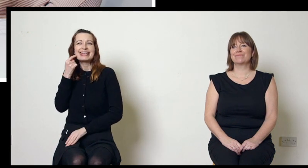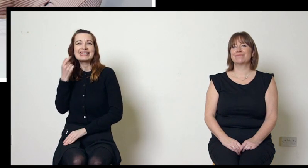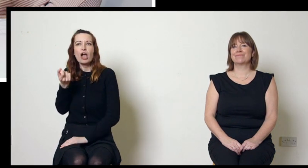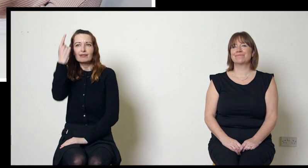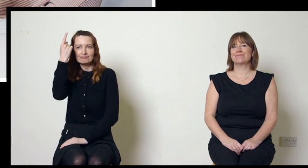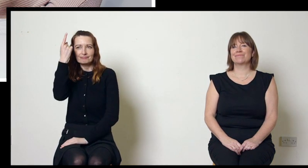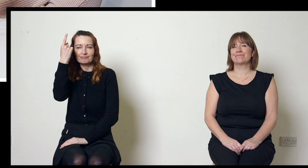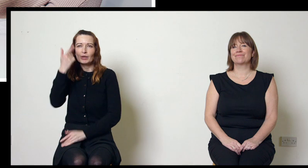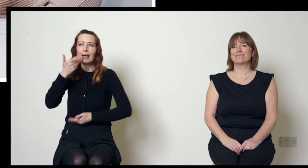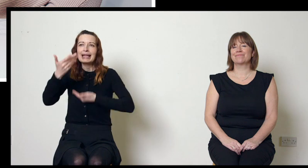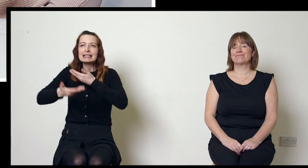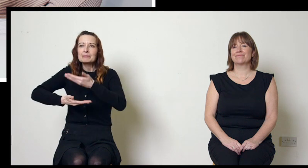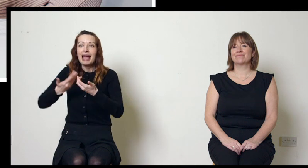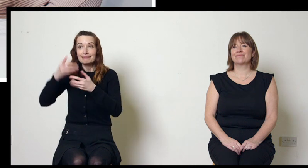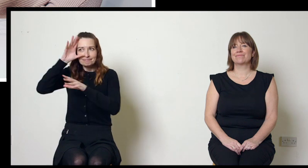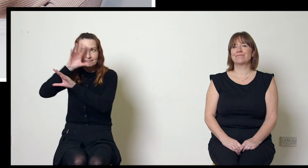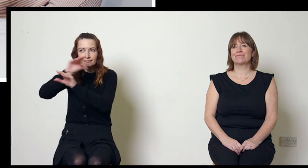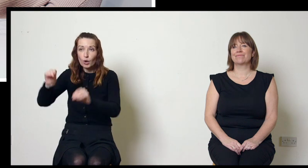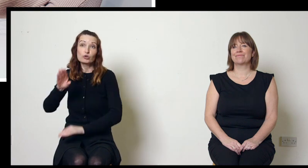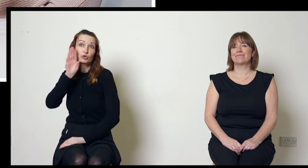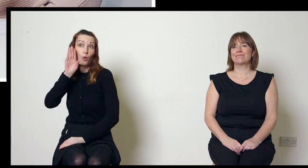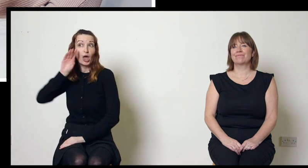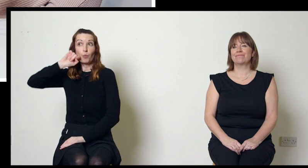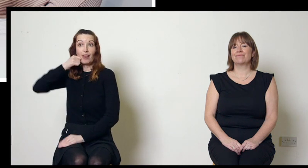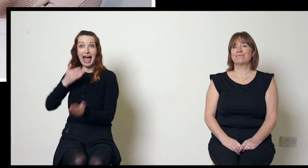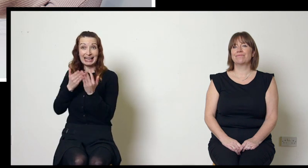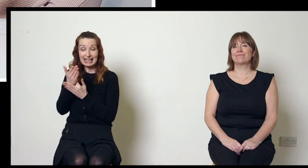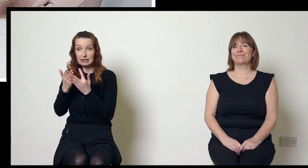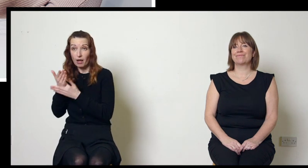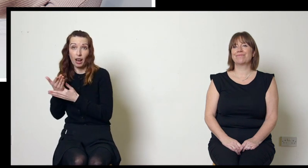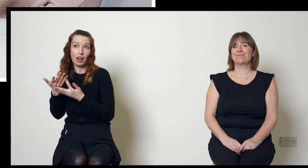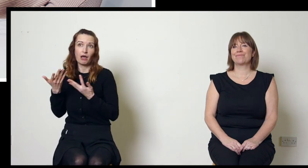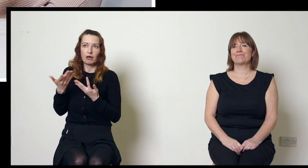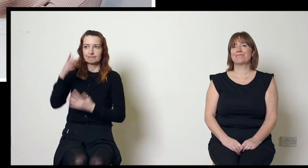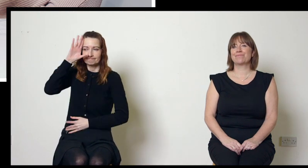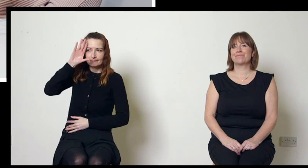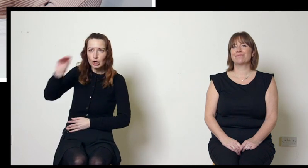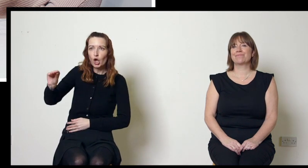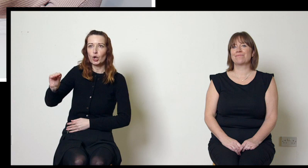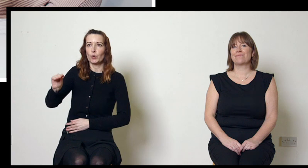there will be an accessible toilet for instance, and we're very keen on that. We will put that there will be like a flat kind of,